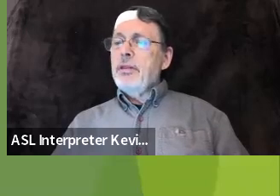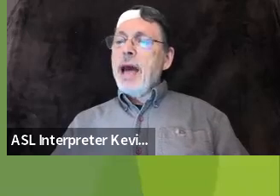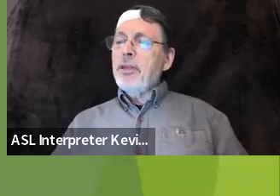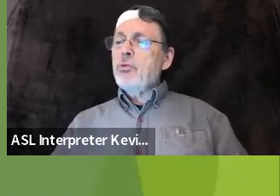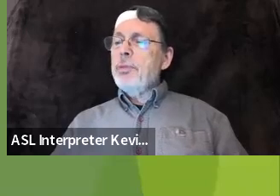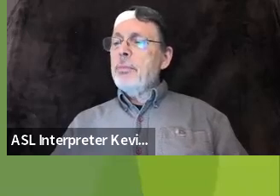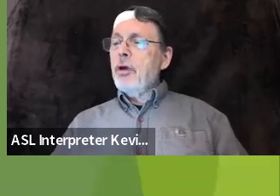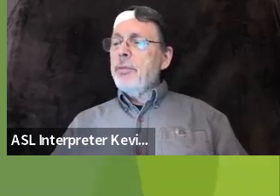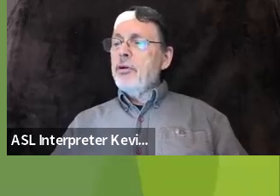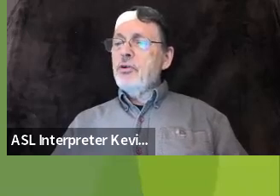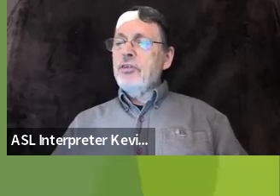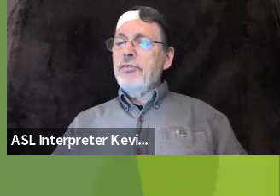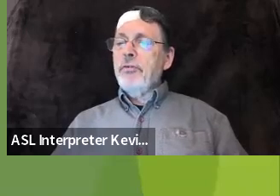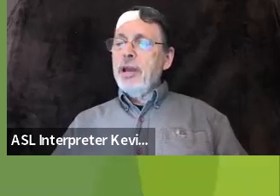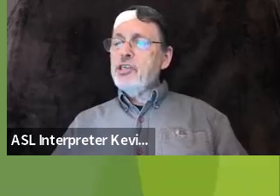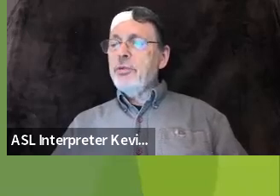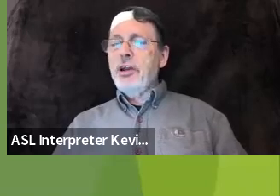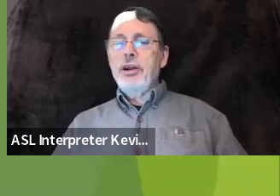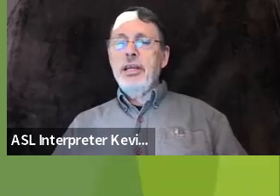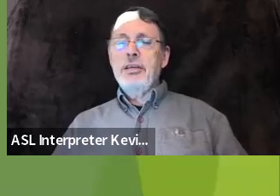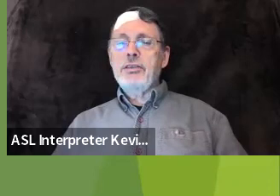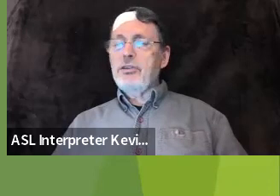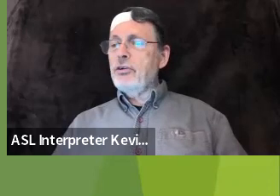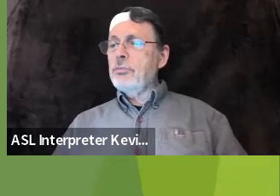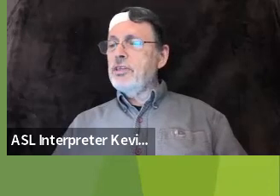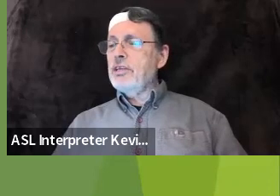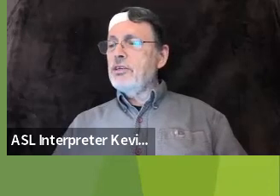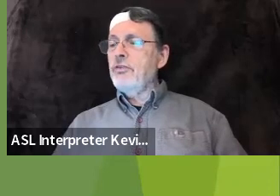The applicant will be the primary source of information regarding his circumstances for